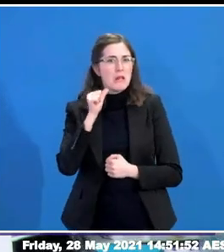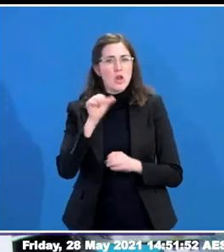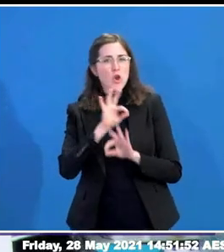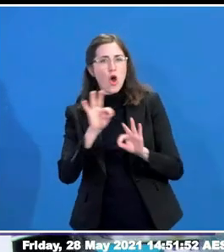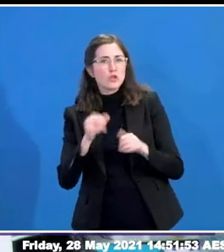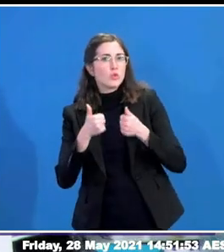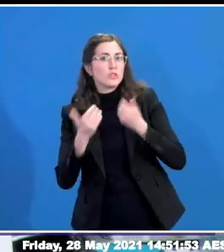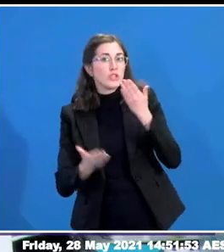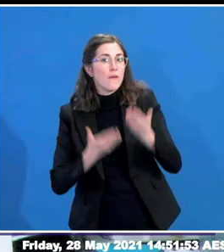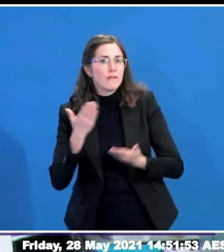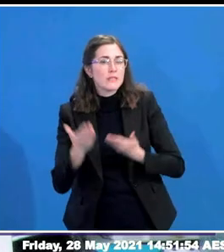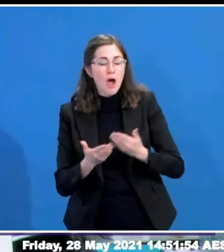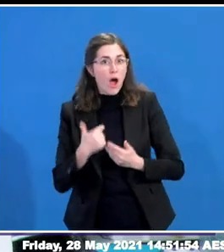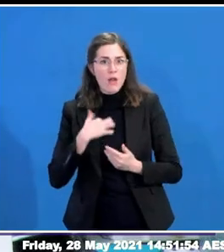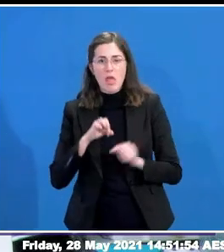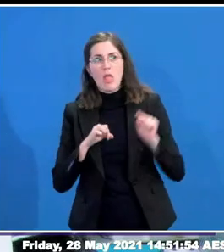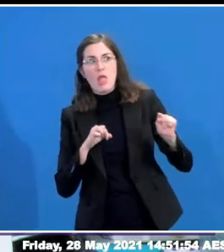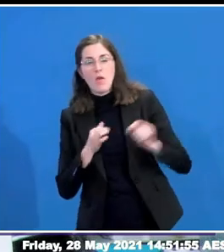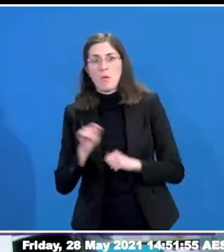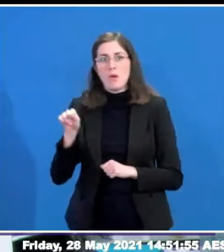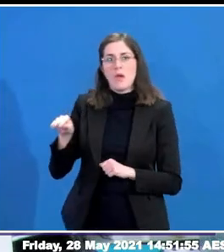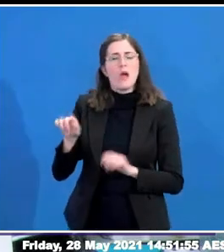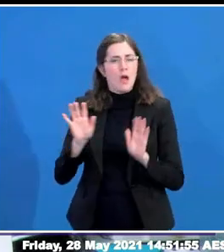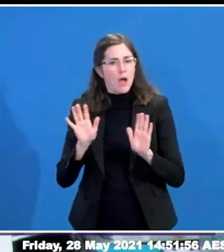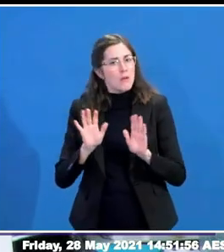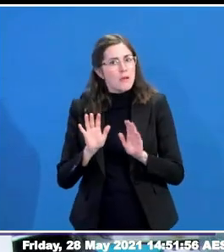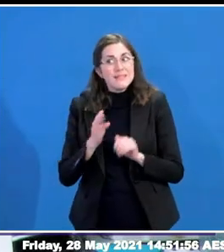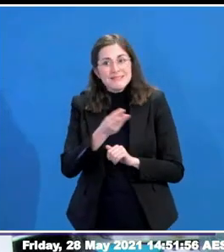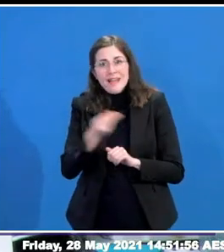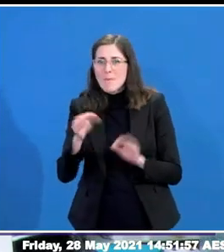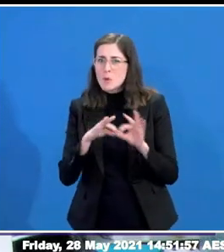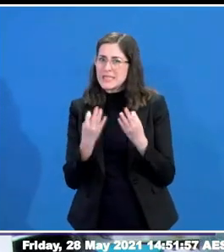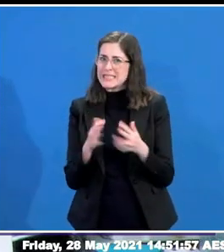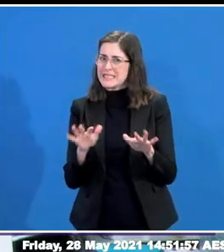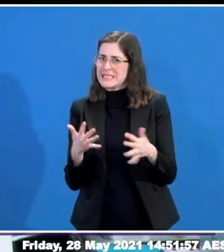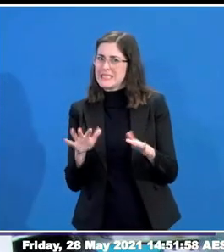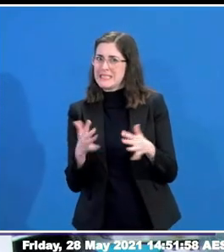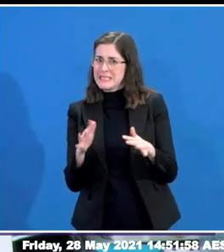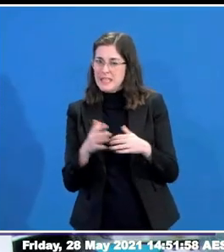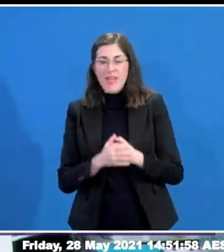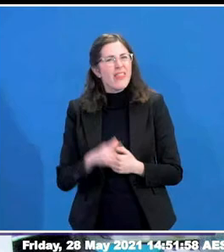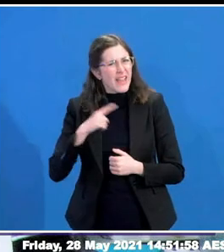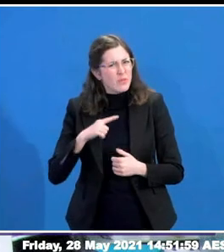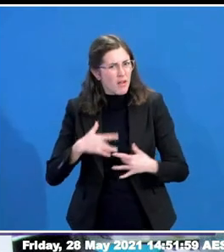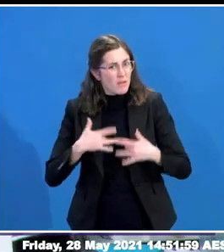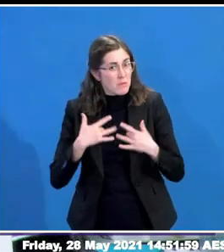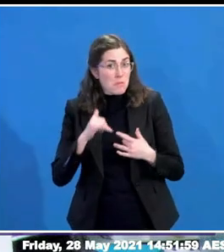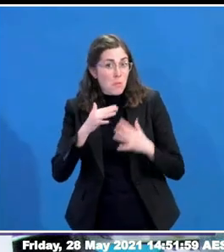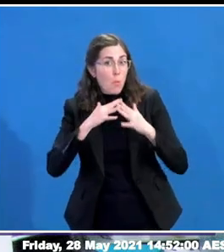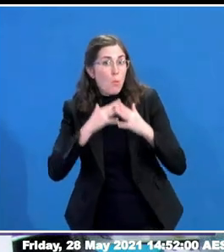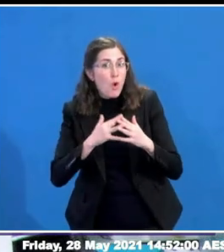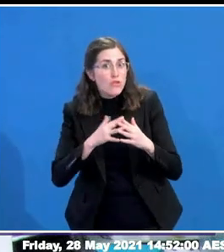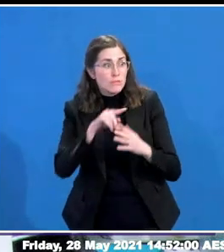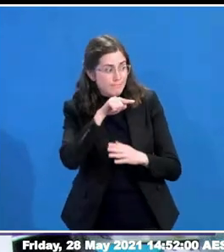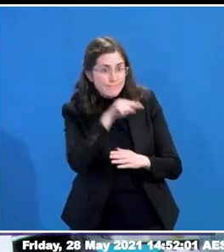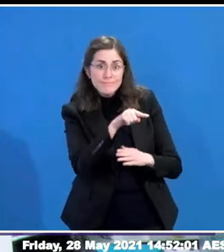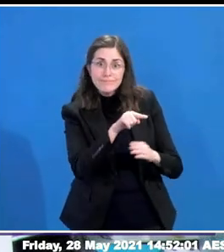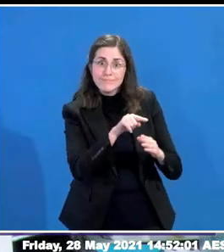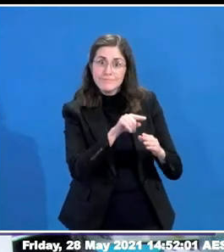The kind of issue Ms Bennett is raising is the possibility that an investigative